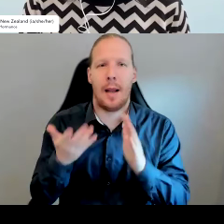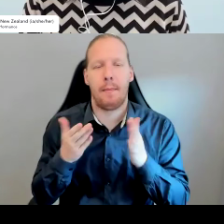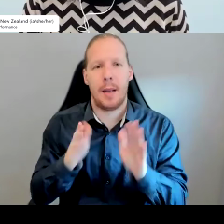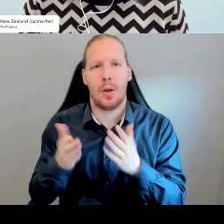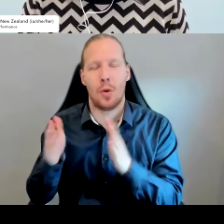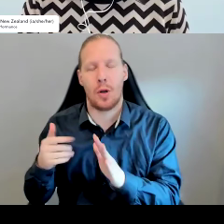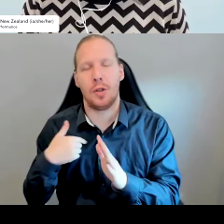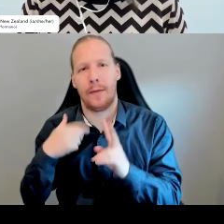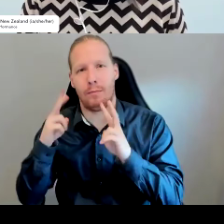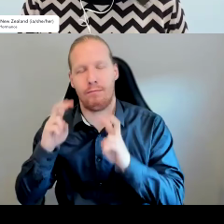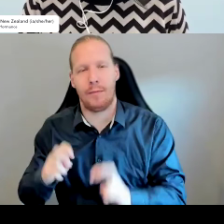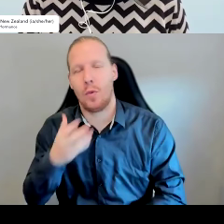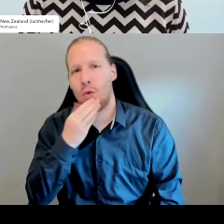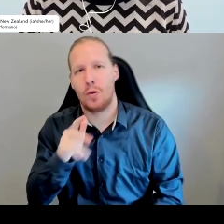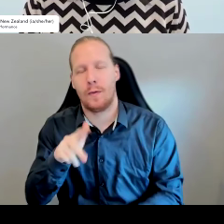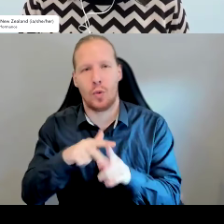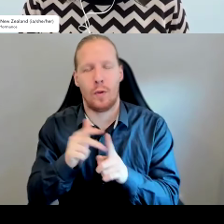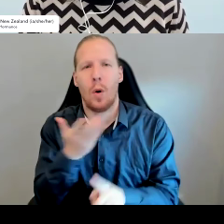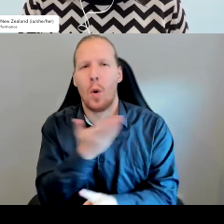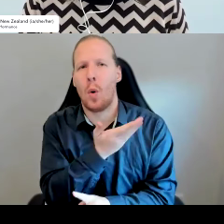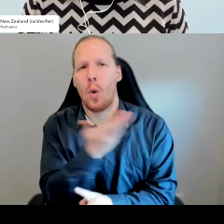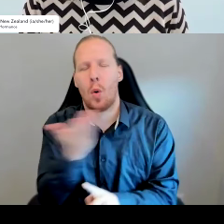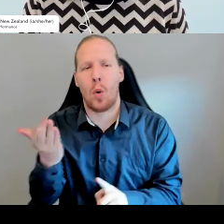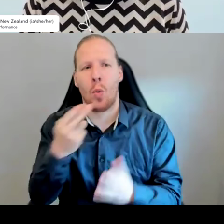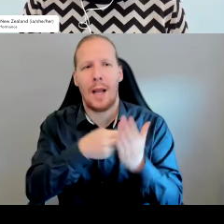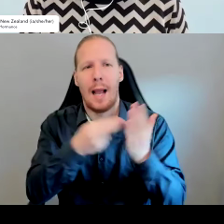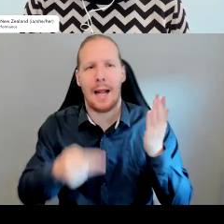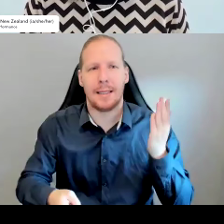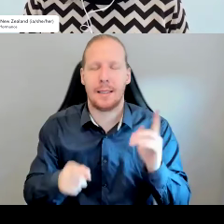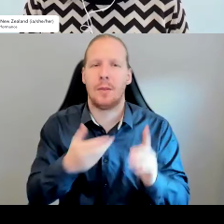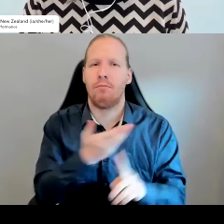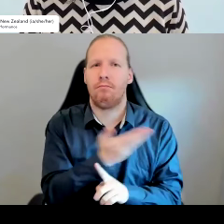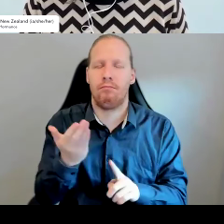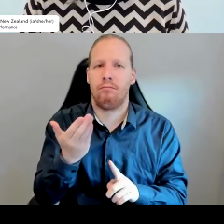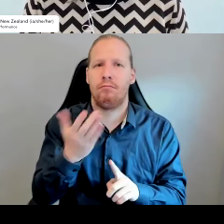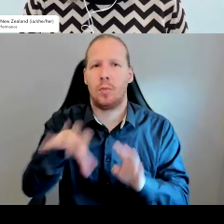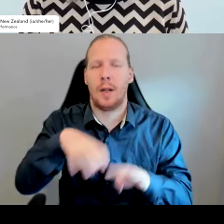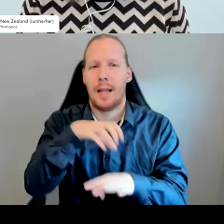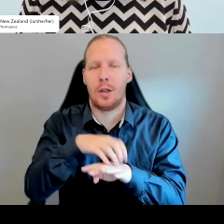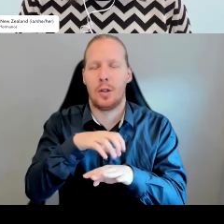useful tool for ringatoi arts organisations and groups to connect with audiences. Before